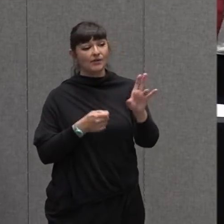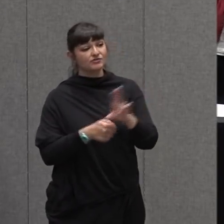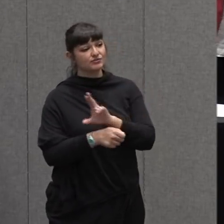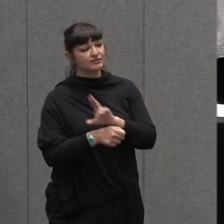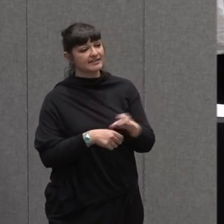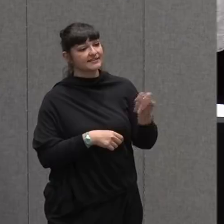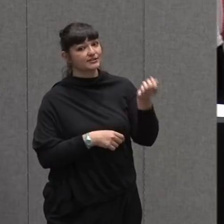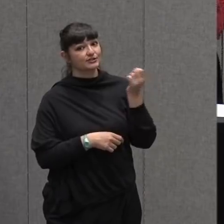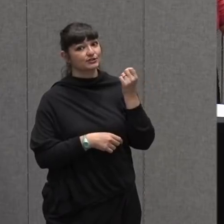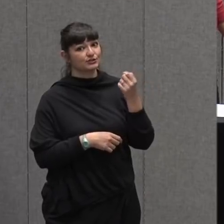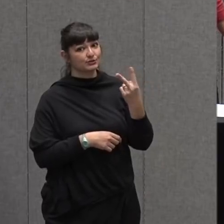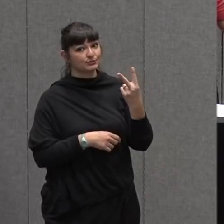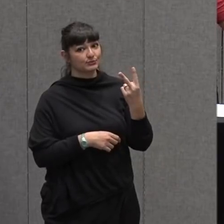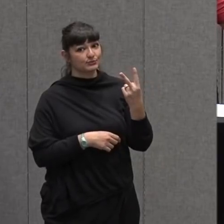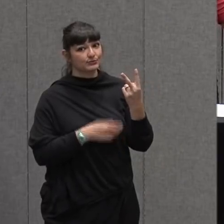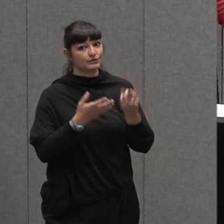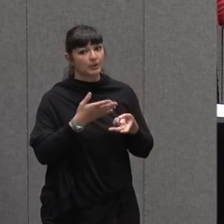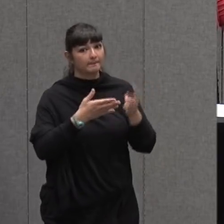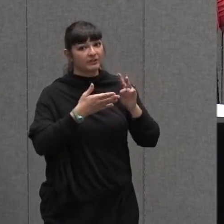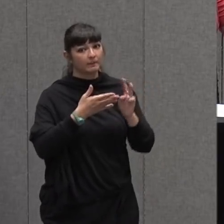And we're going to start at 284